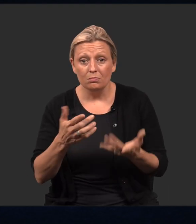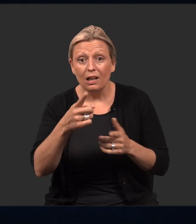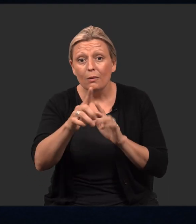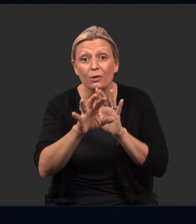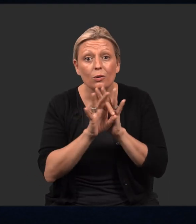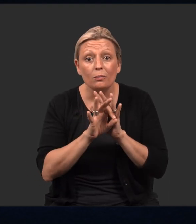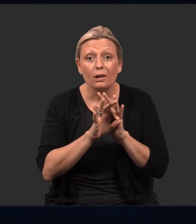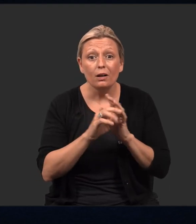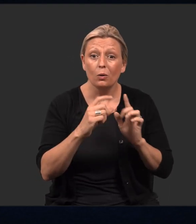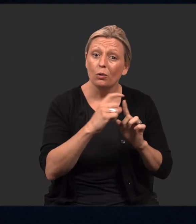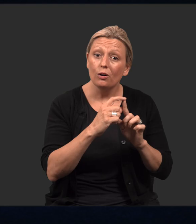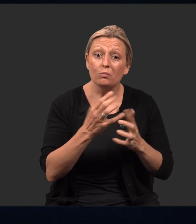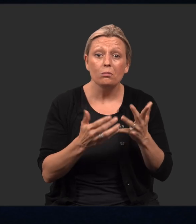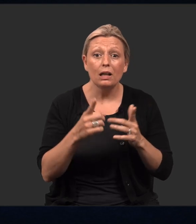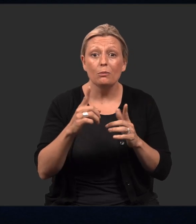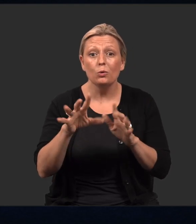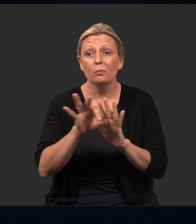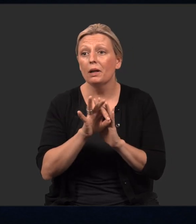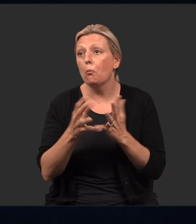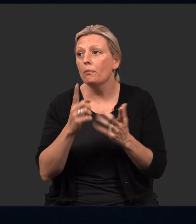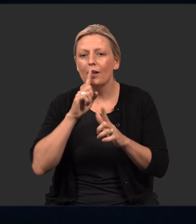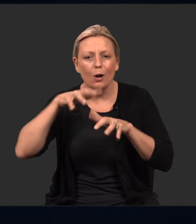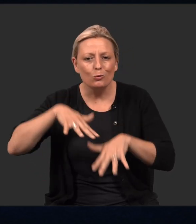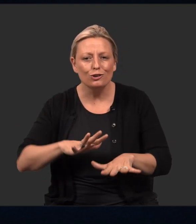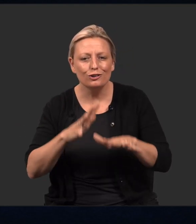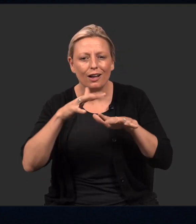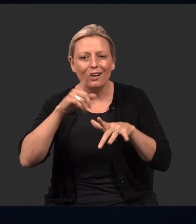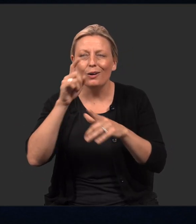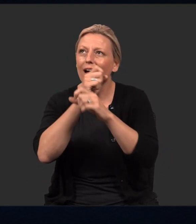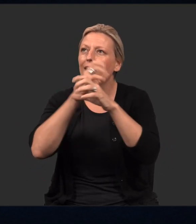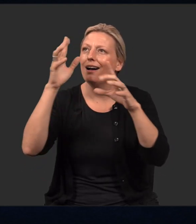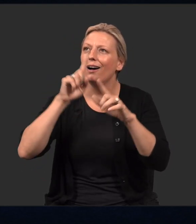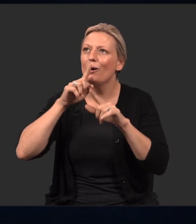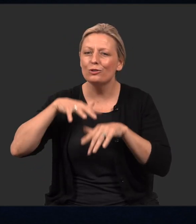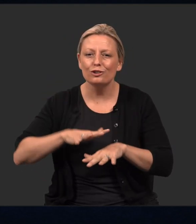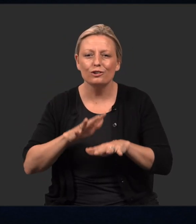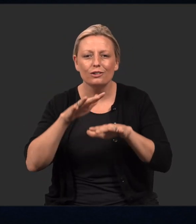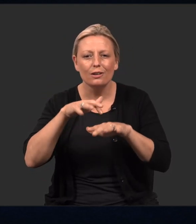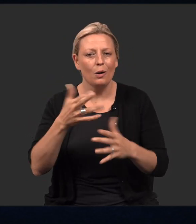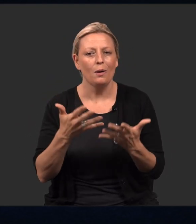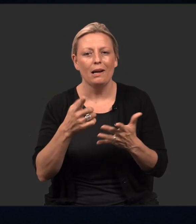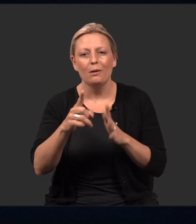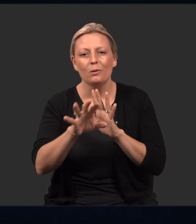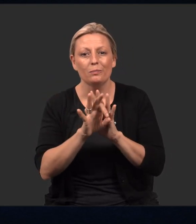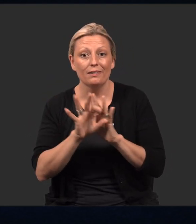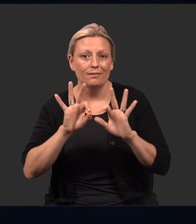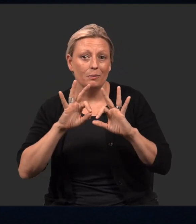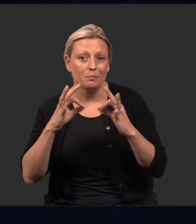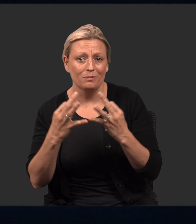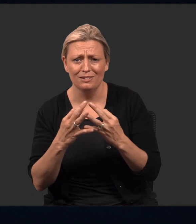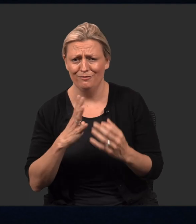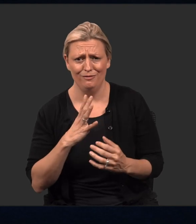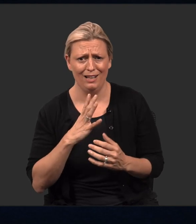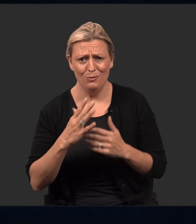Now I invite you to pick a word. Your word could be "ocean," or maybe "family."